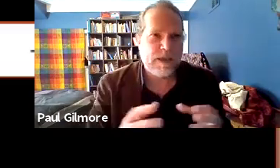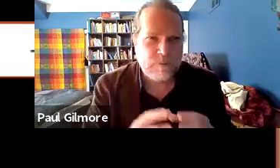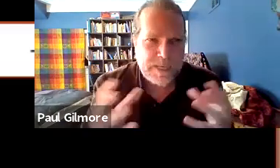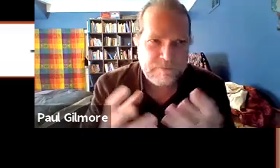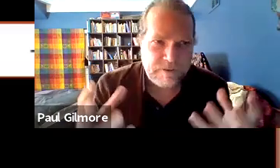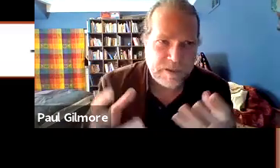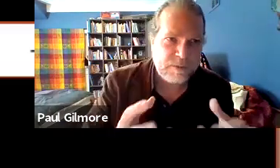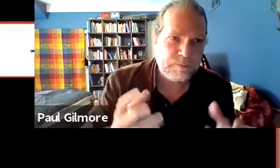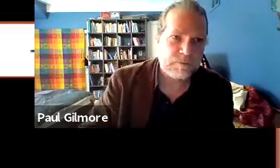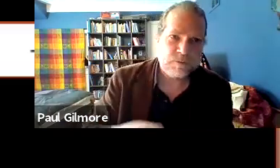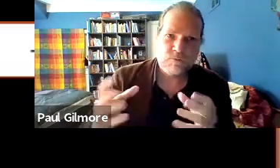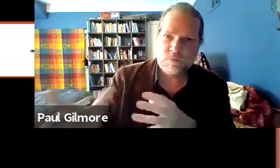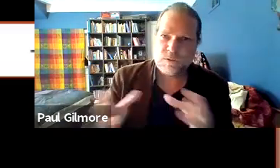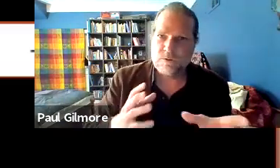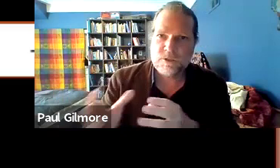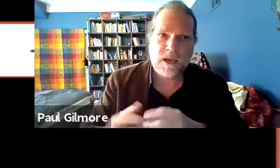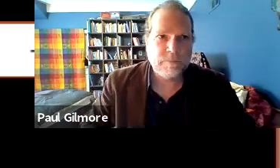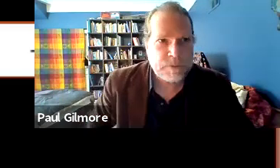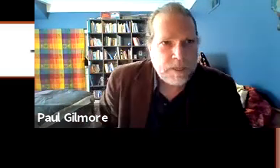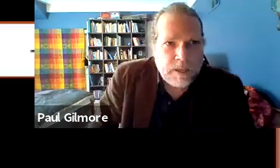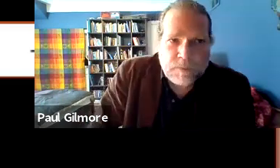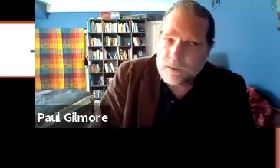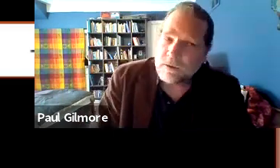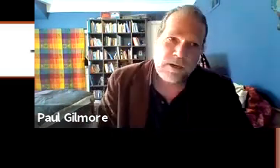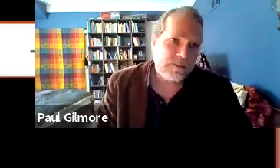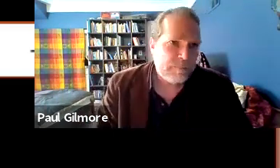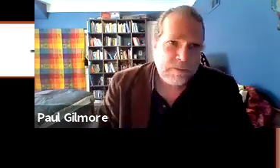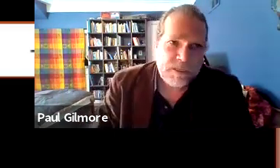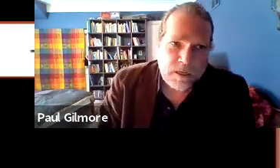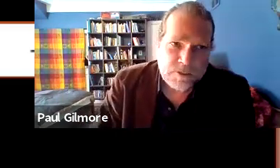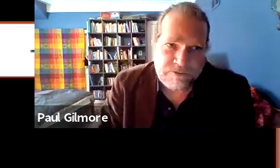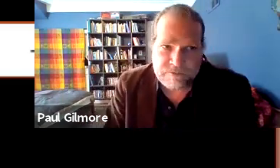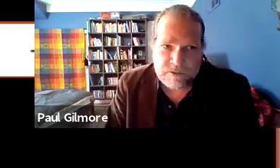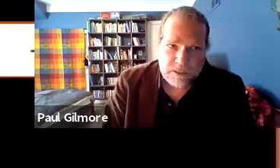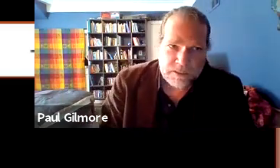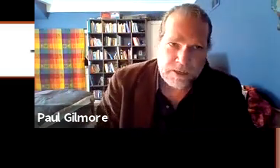about how we can't find people to do certain jobs. You know what you pay me 150 bucks an